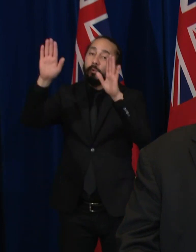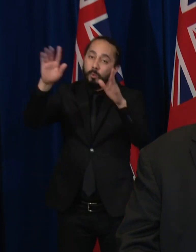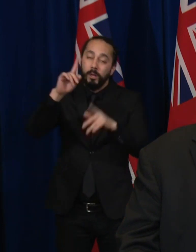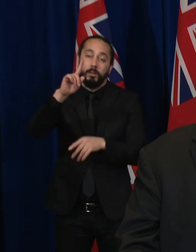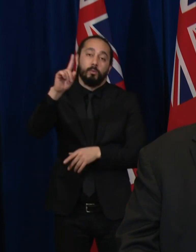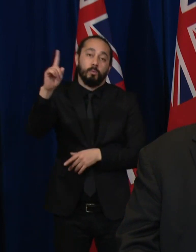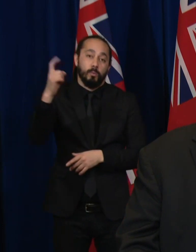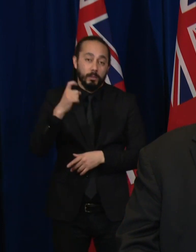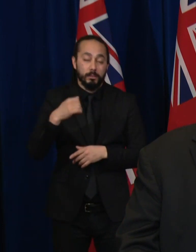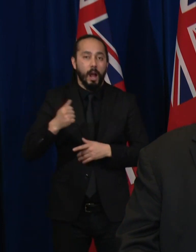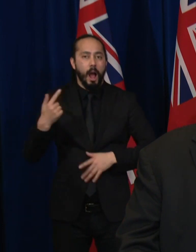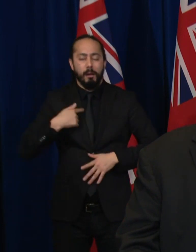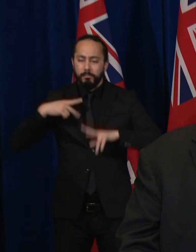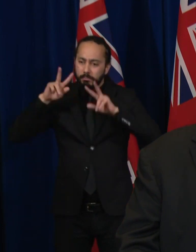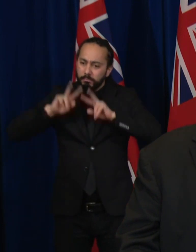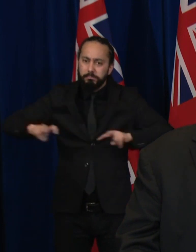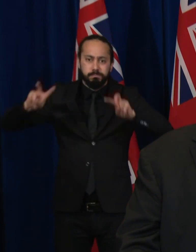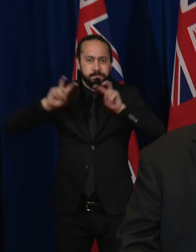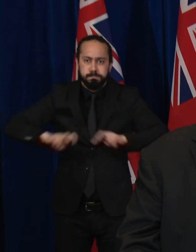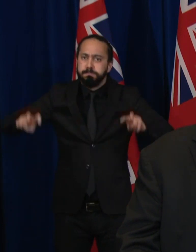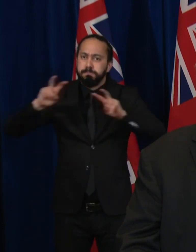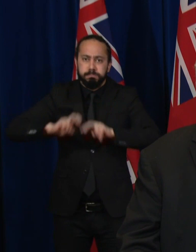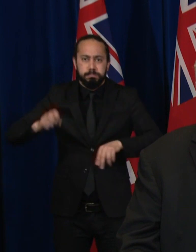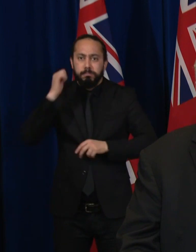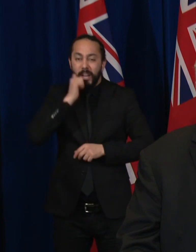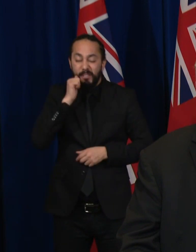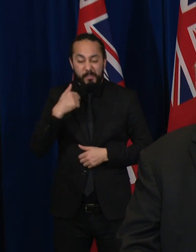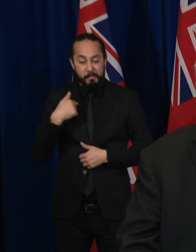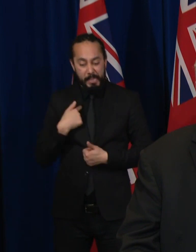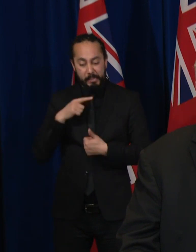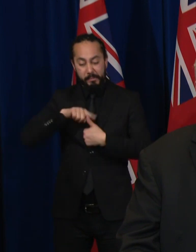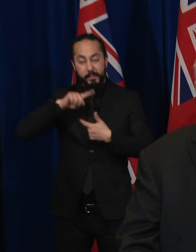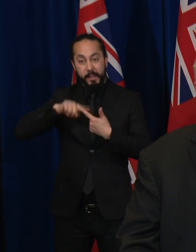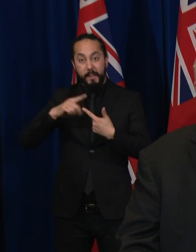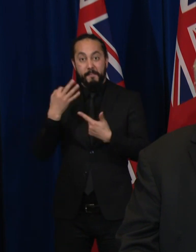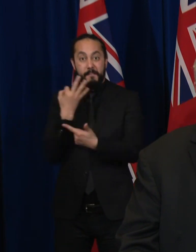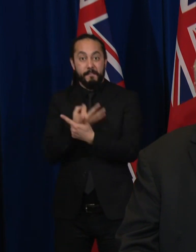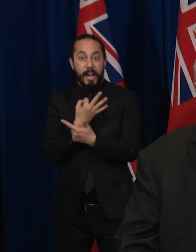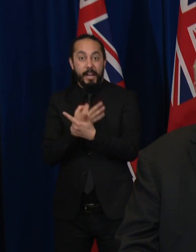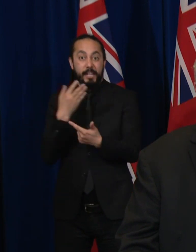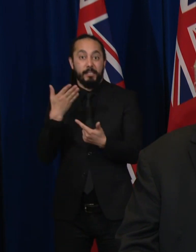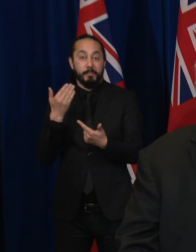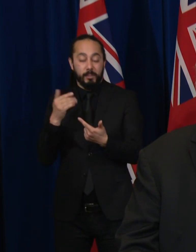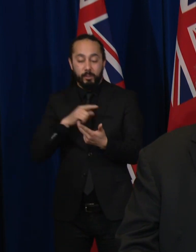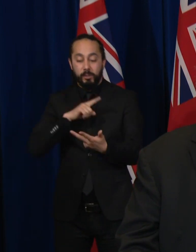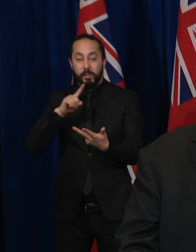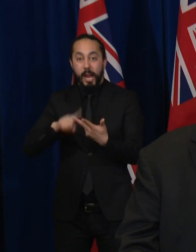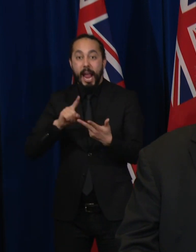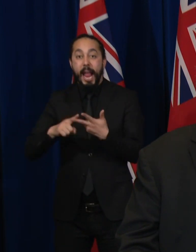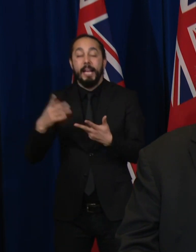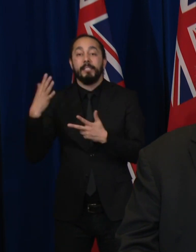and the finance minister and the president of treasury, Peter Bethlenfalvy. We're looking at the numbers.